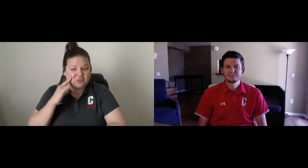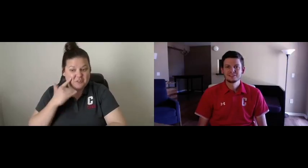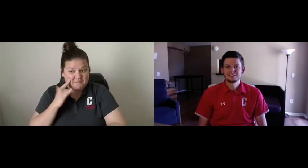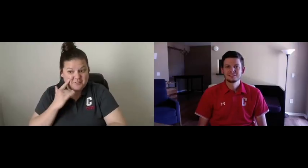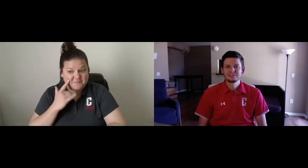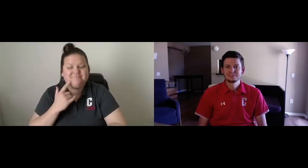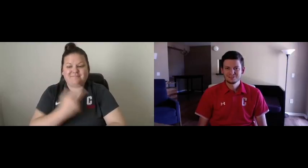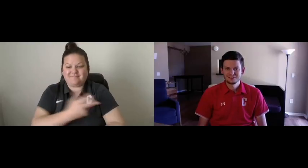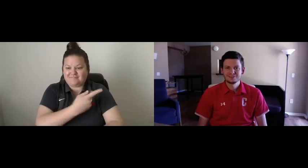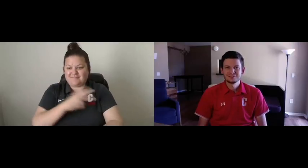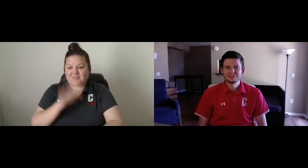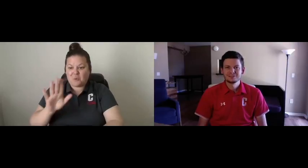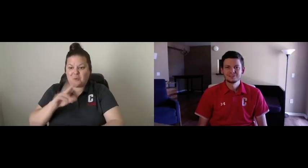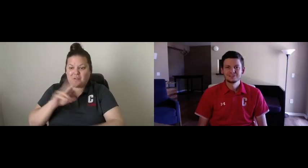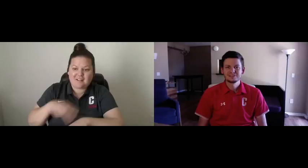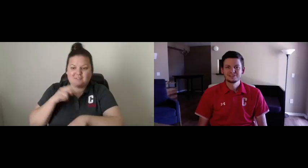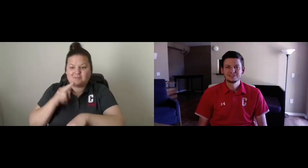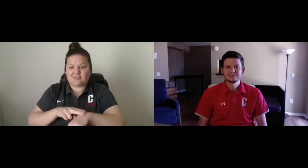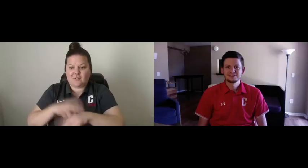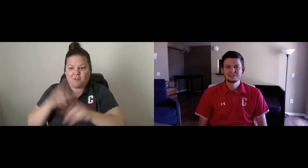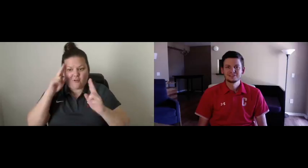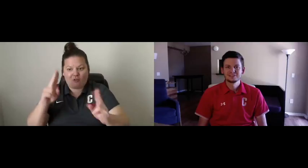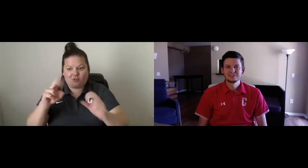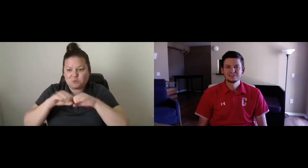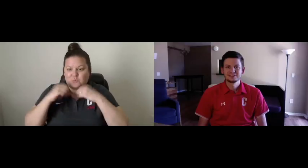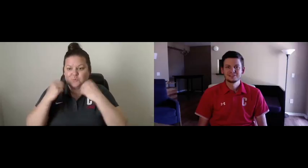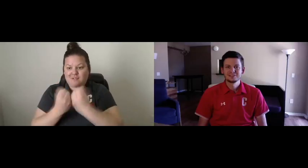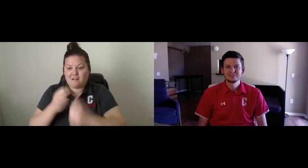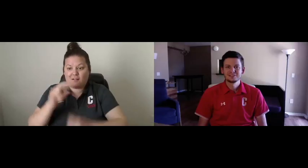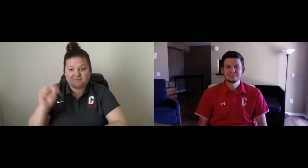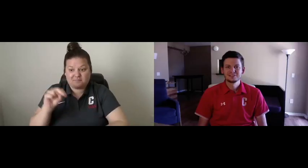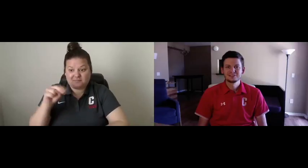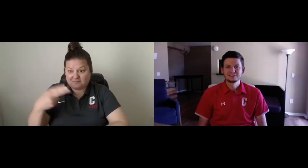Darren and I are your Nationals honors associations. An HS